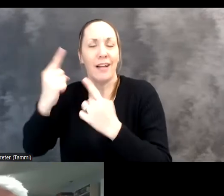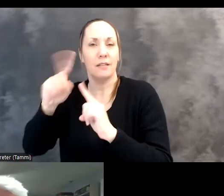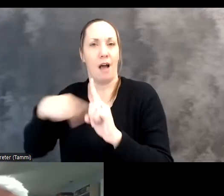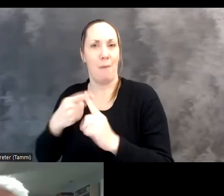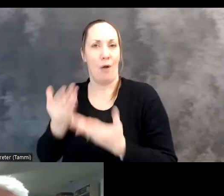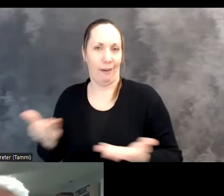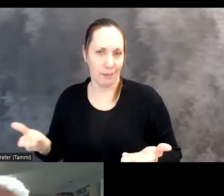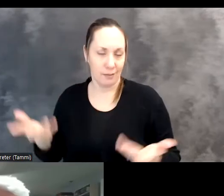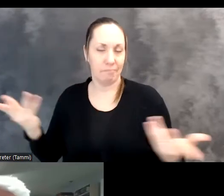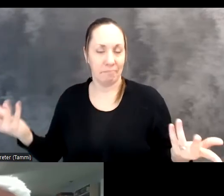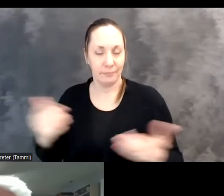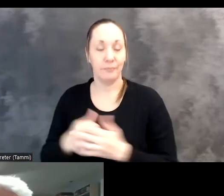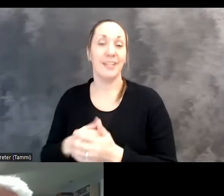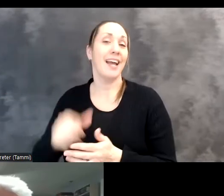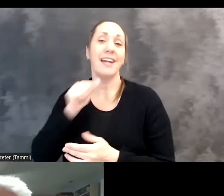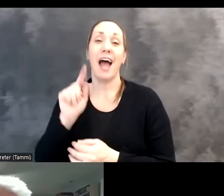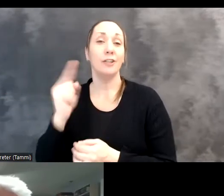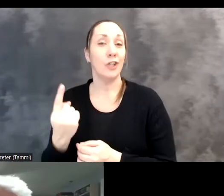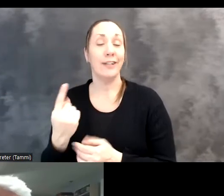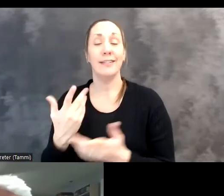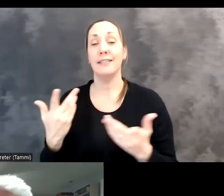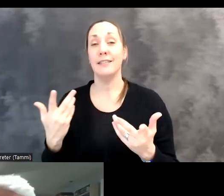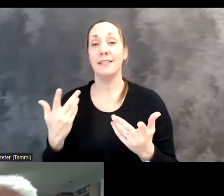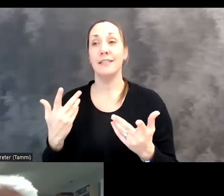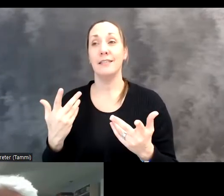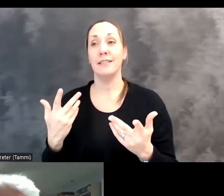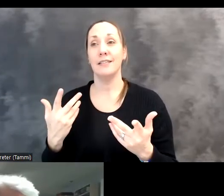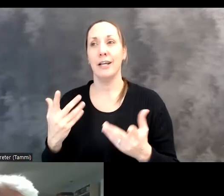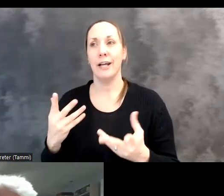s that you have to actually learn how the other